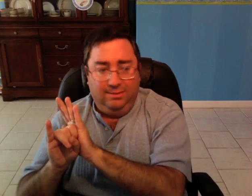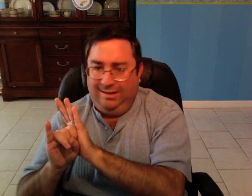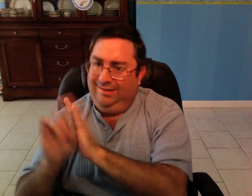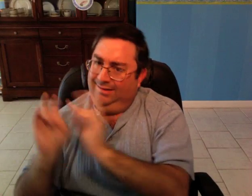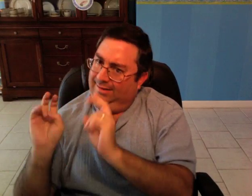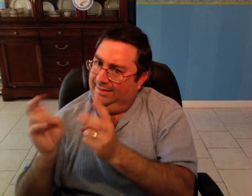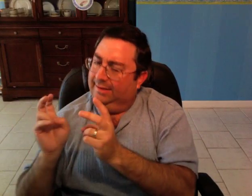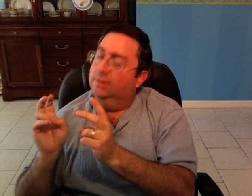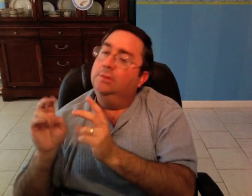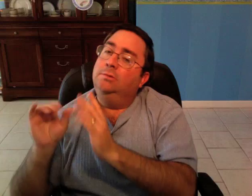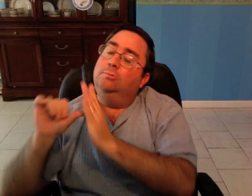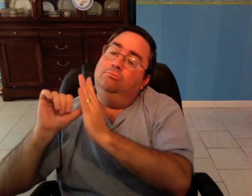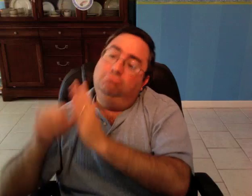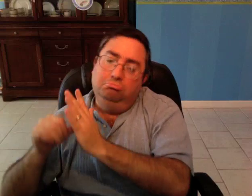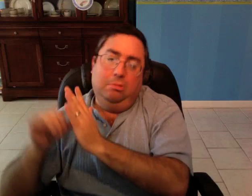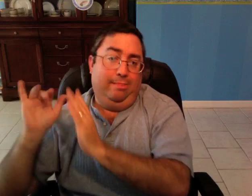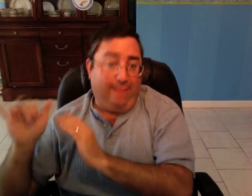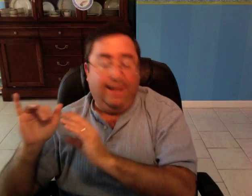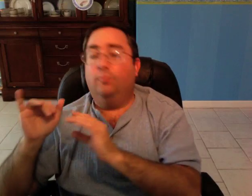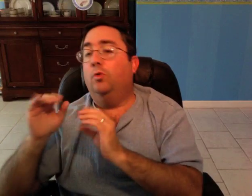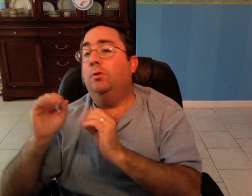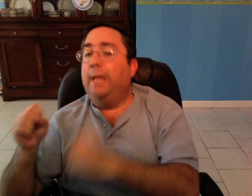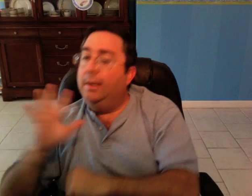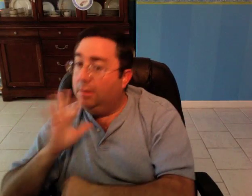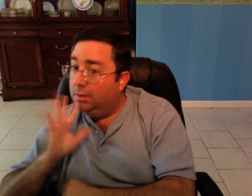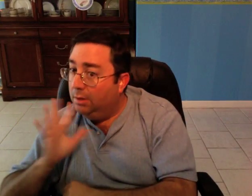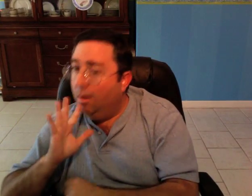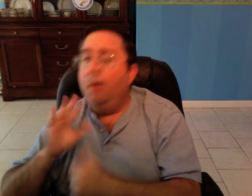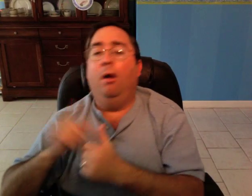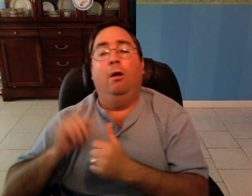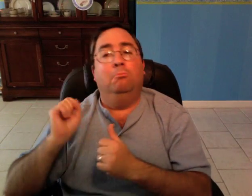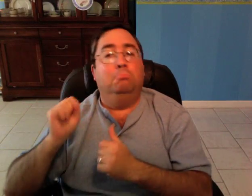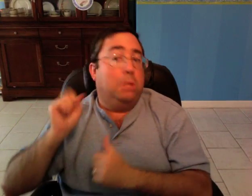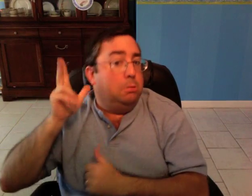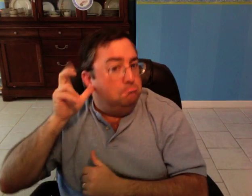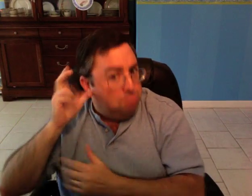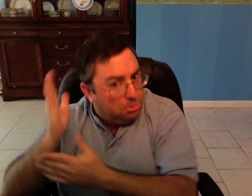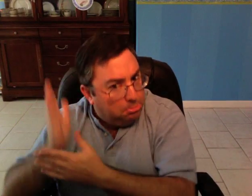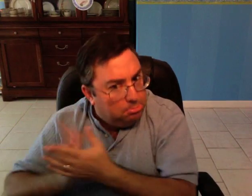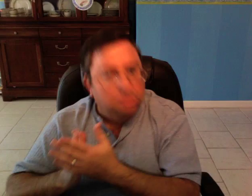They would stress that they can talk and hear to some degree,